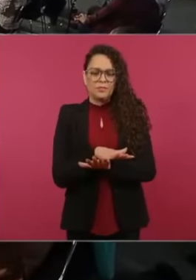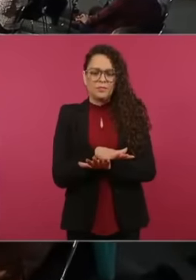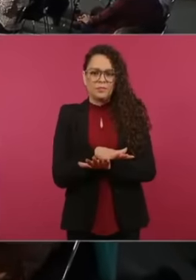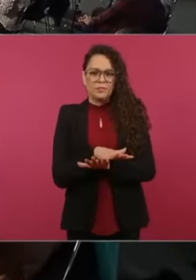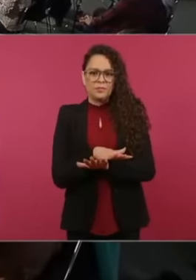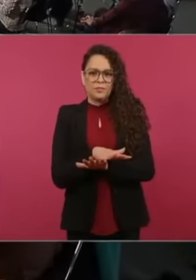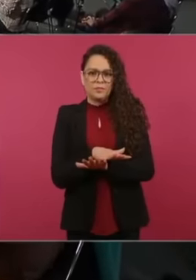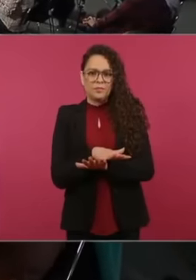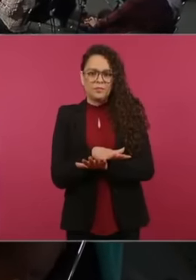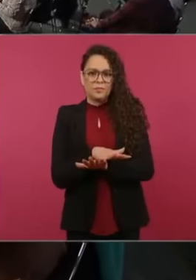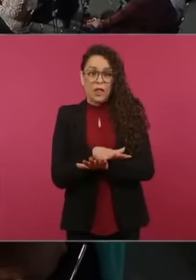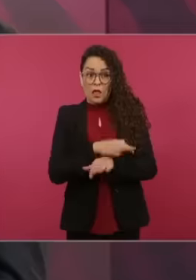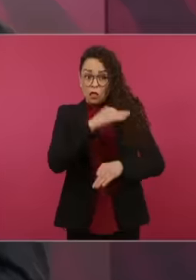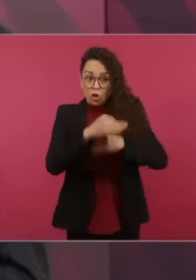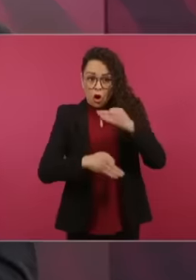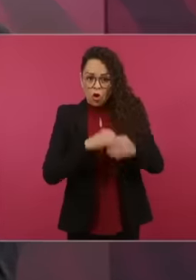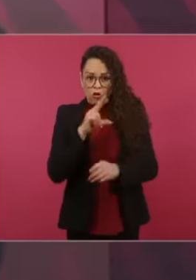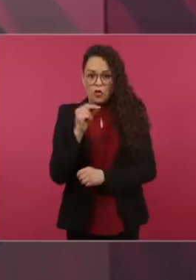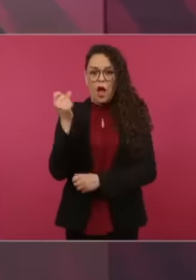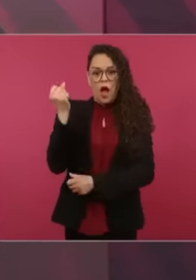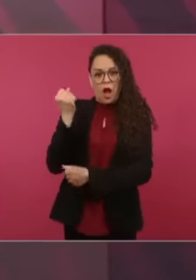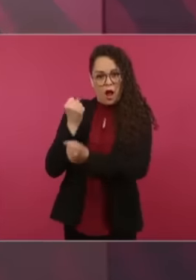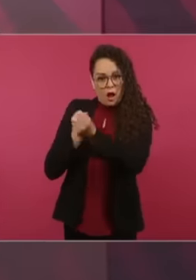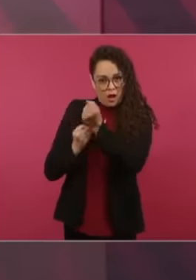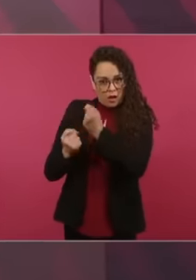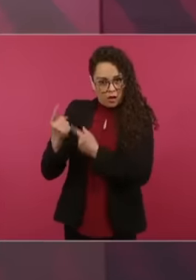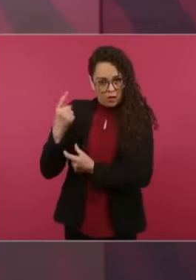very arrogant group